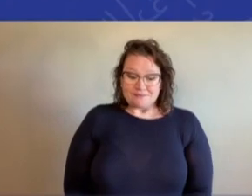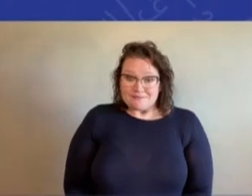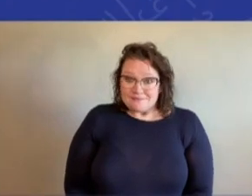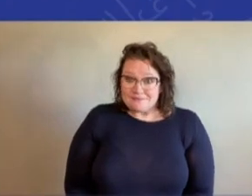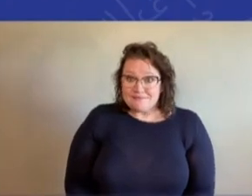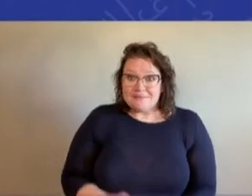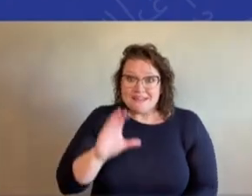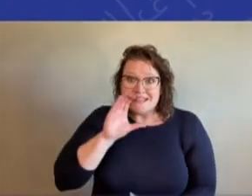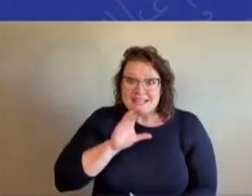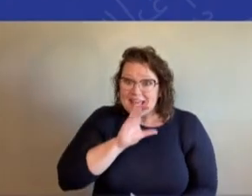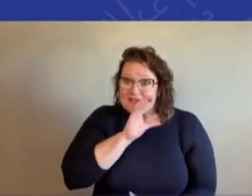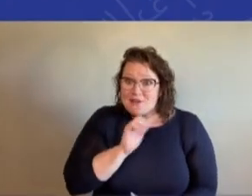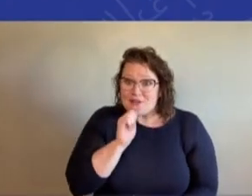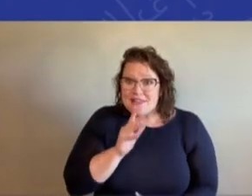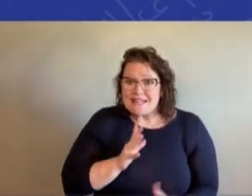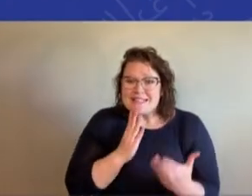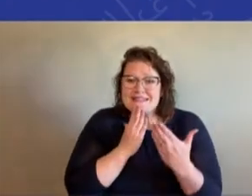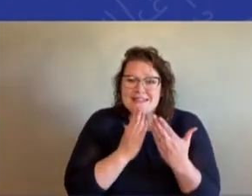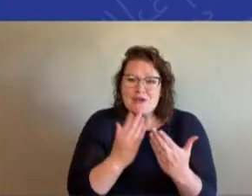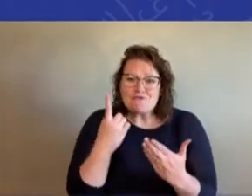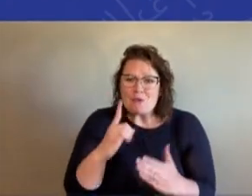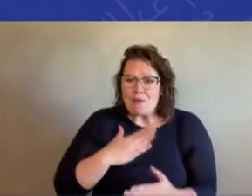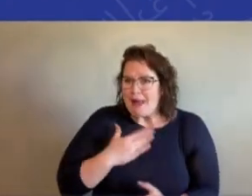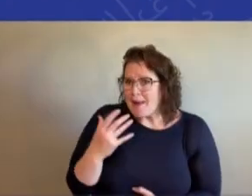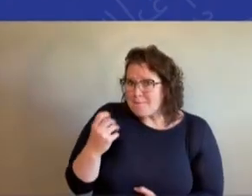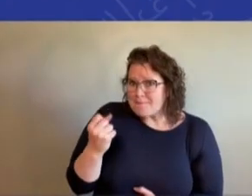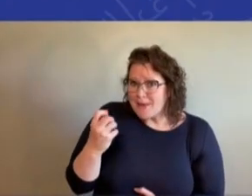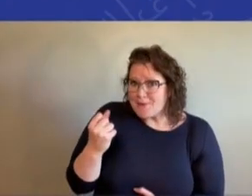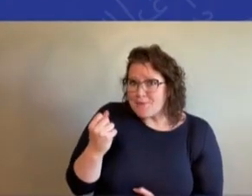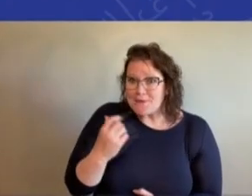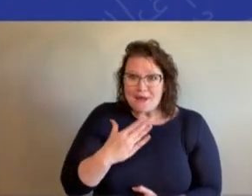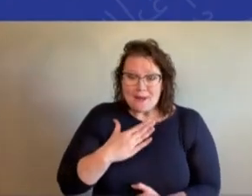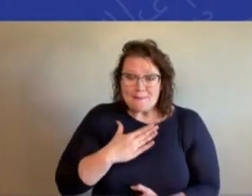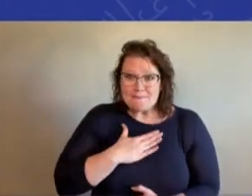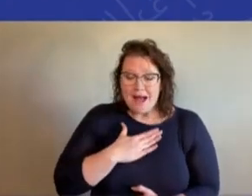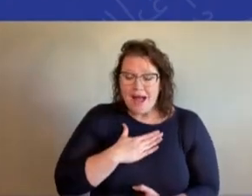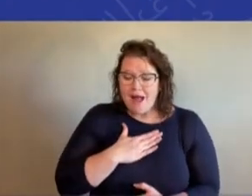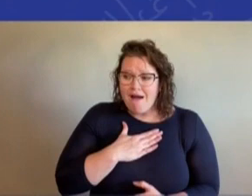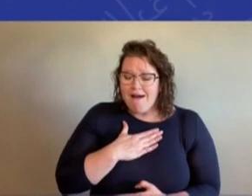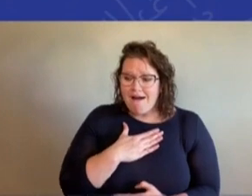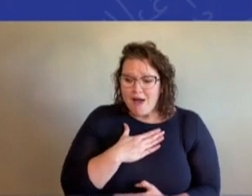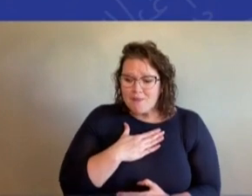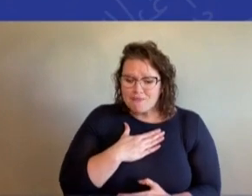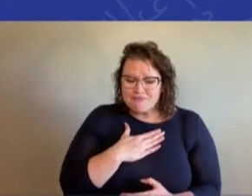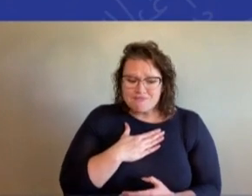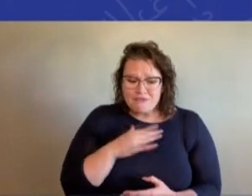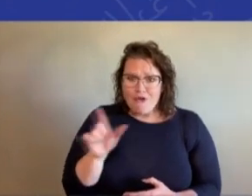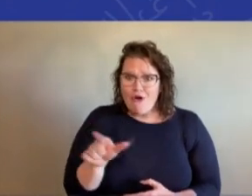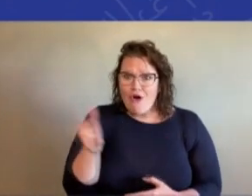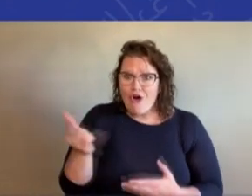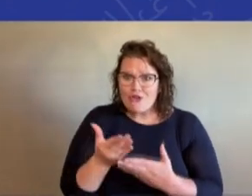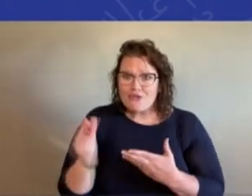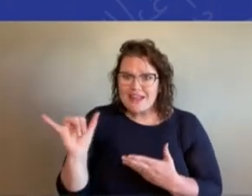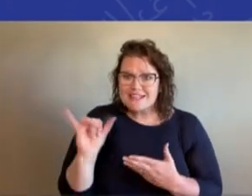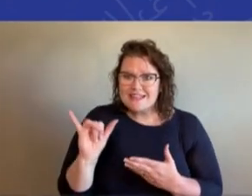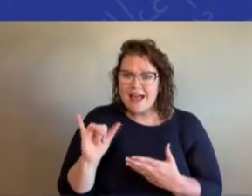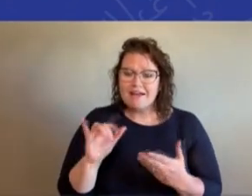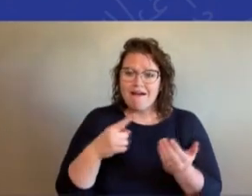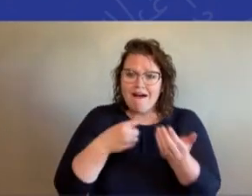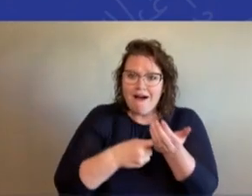special message. Let's take a look at this sweet friend from Northwest elementary school.